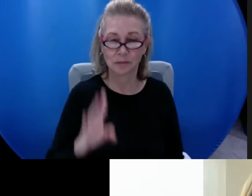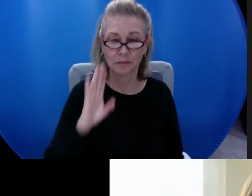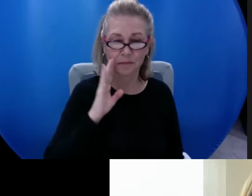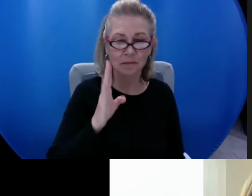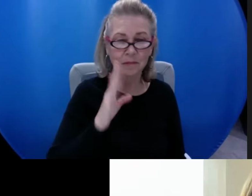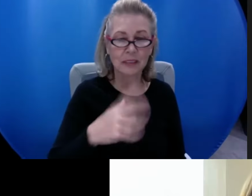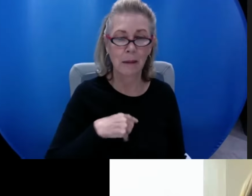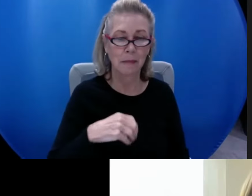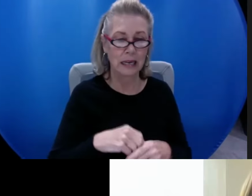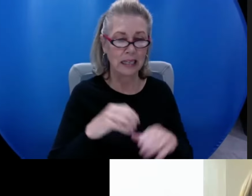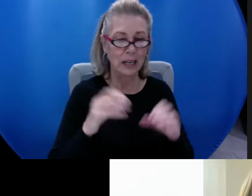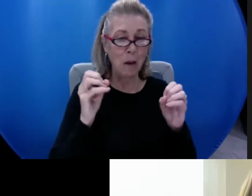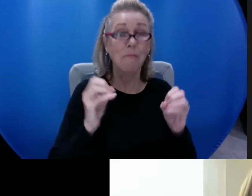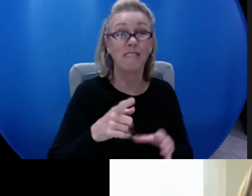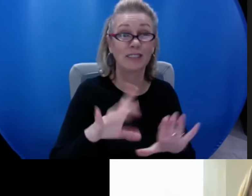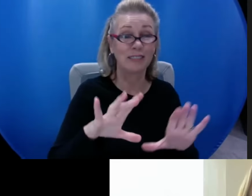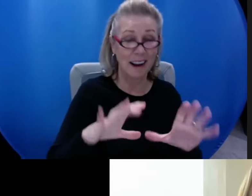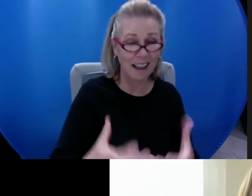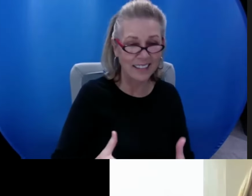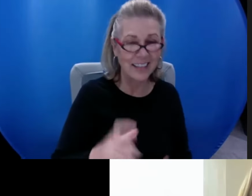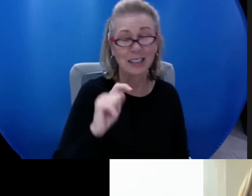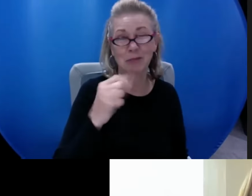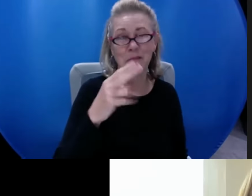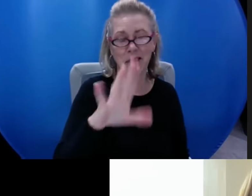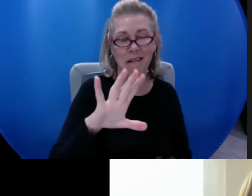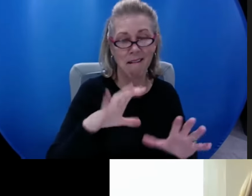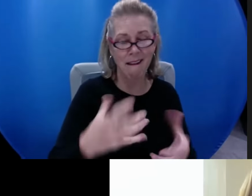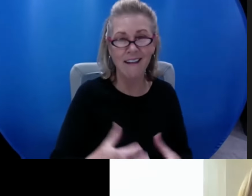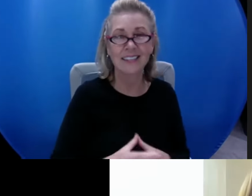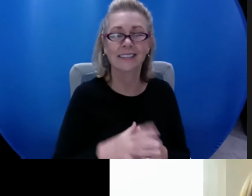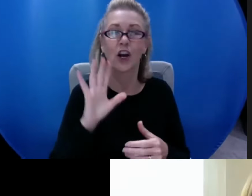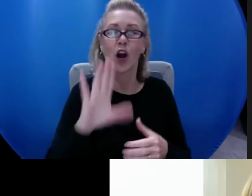my name is Samantha White, I'm in Professor Smith's advanced essay writing course and I